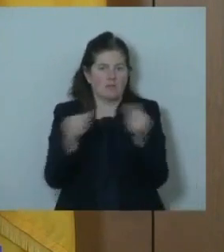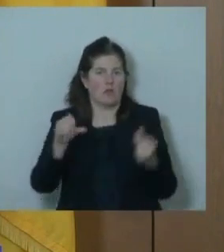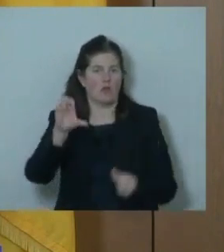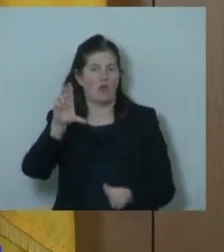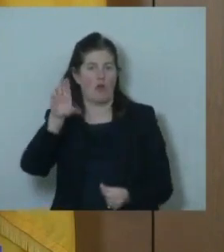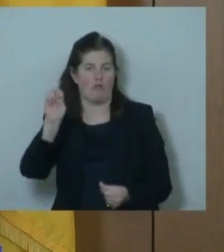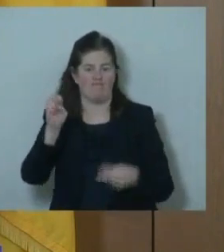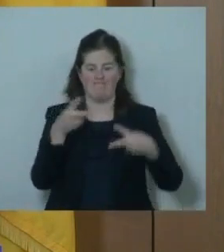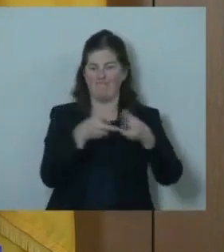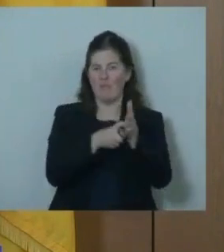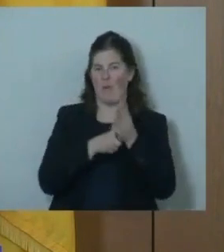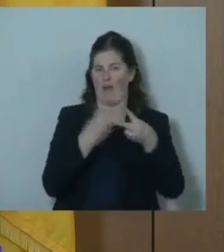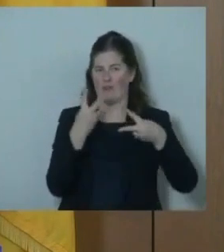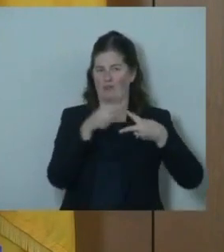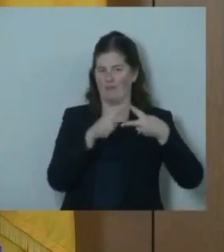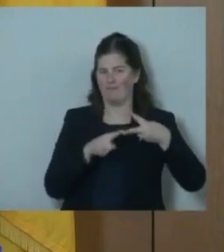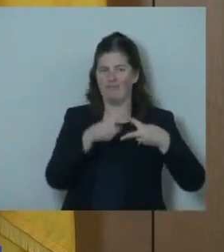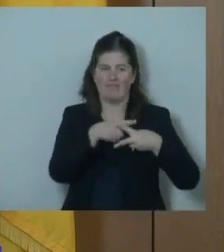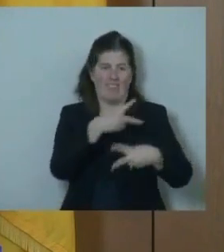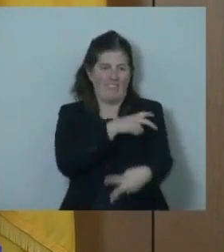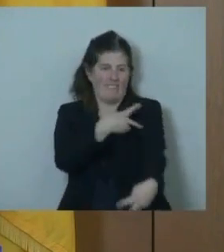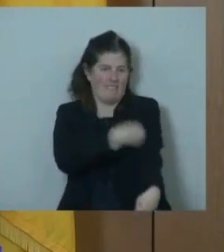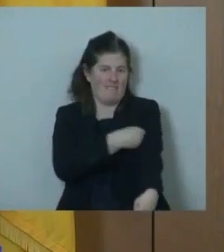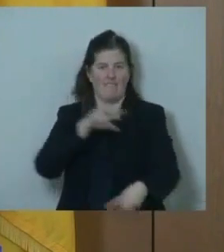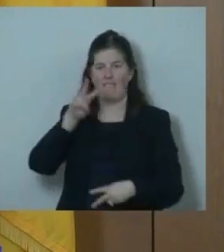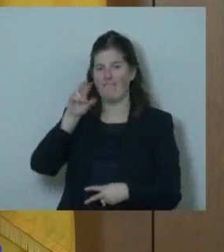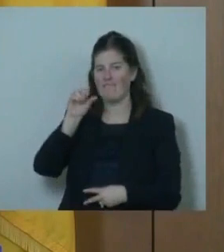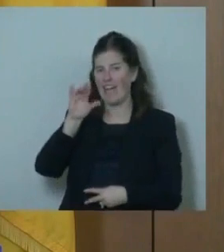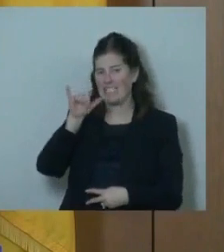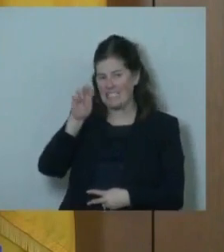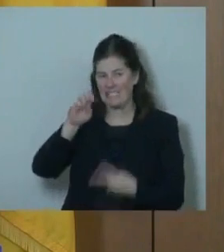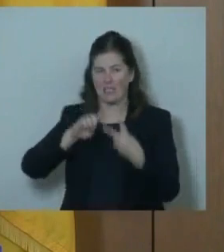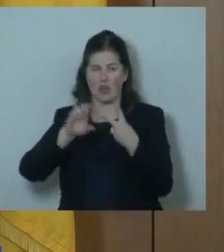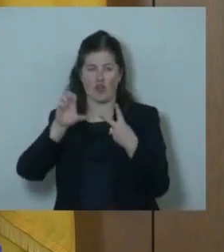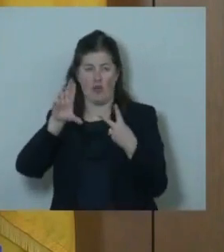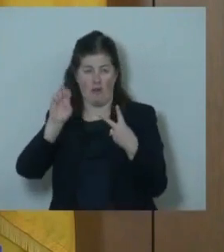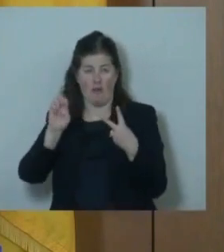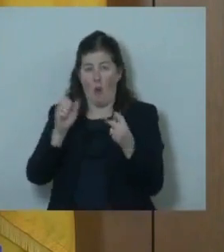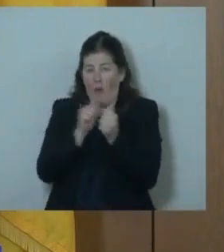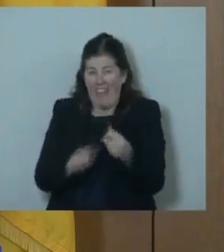IT WILL NEVER END UNTIL THERE IS BOTH A VACCINE AND TREATMENT PROTOCOL.